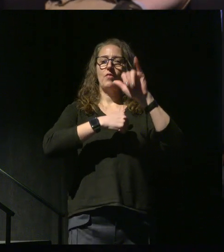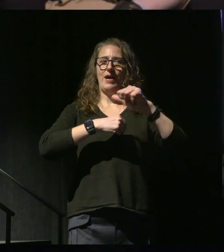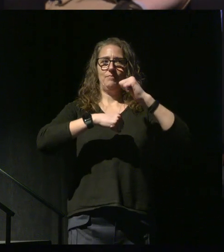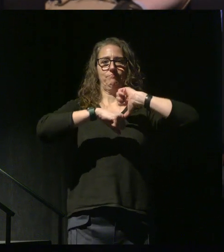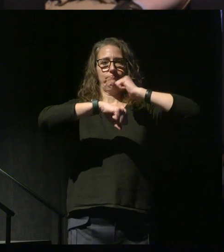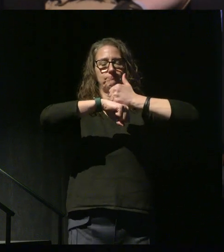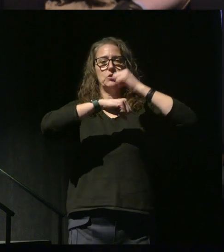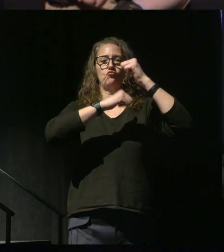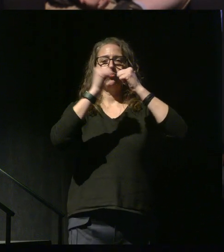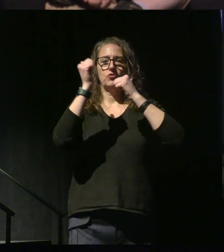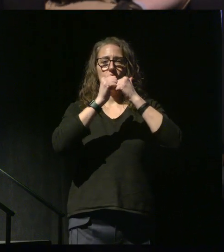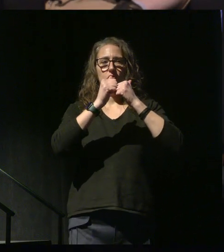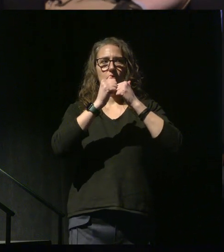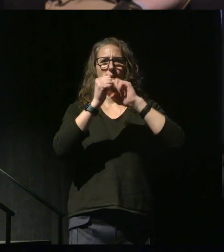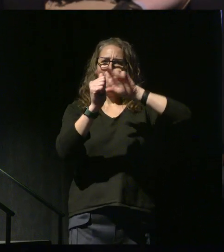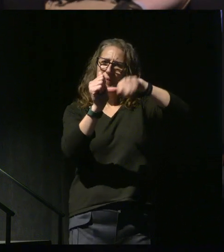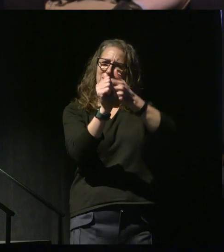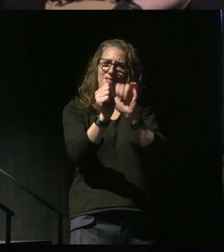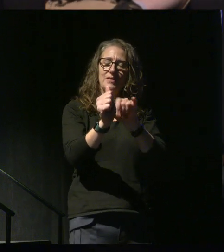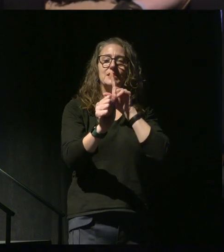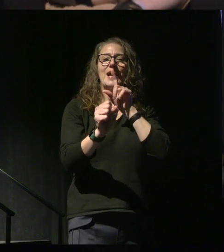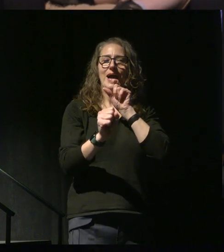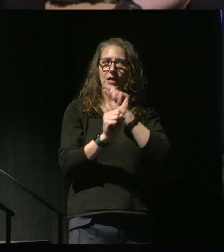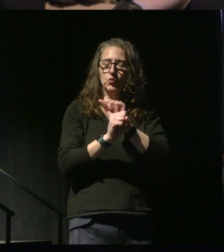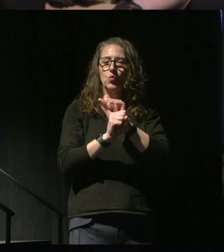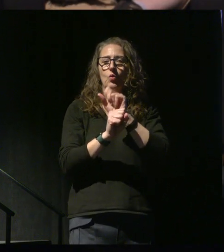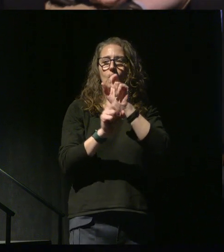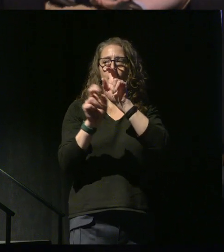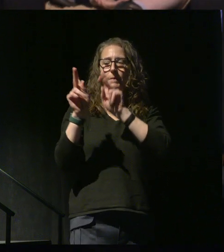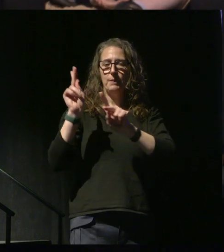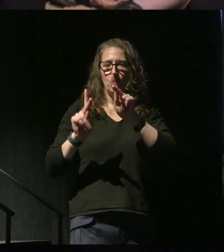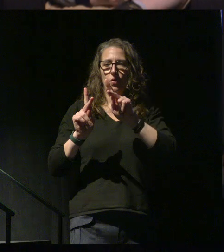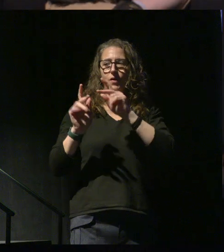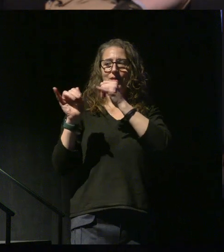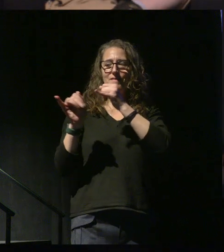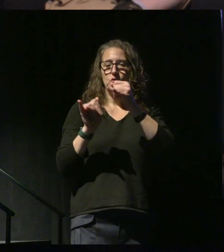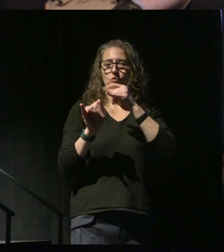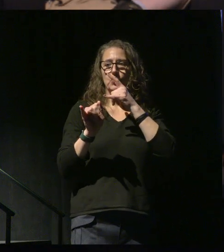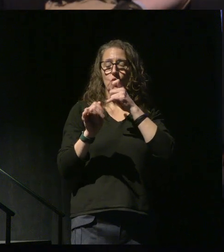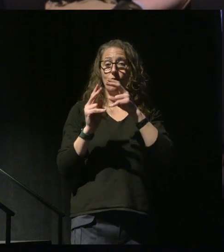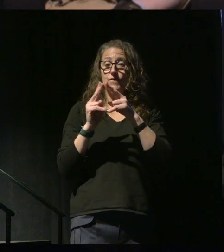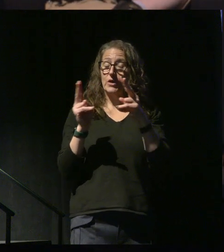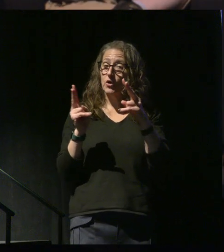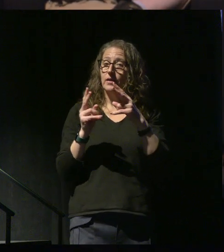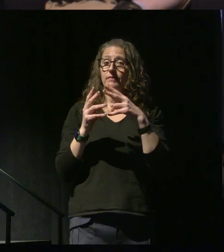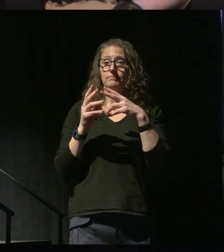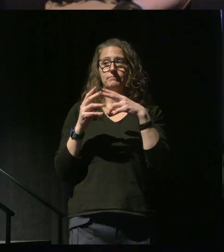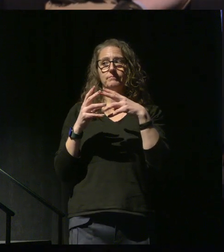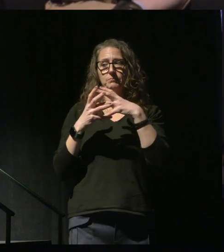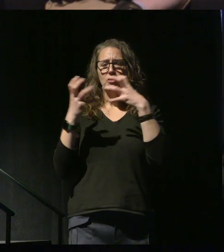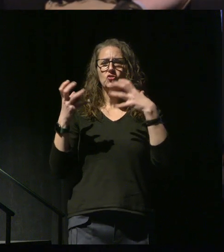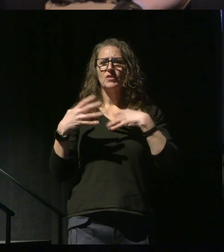our actual people, our individuals who very much care about books, who very much care about the issues